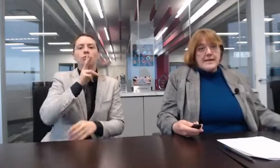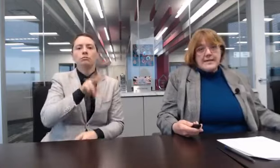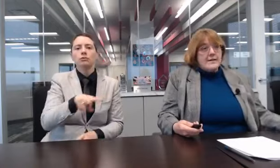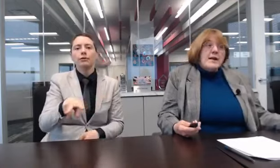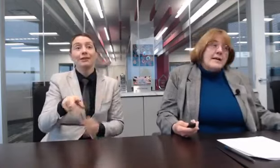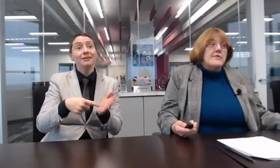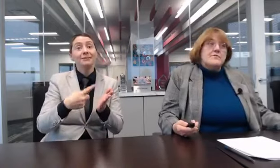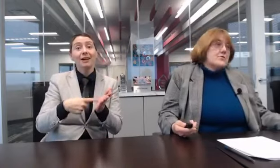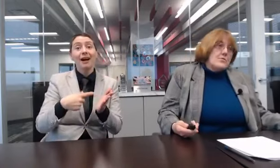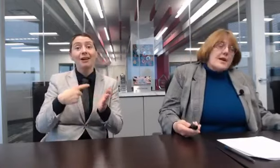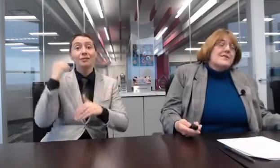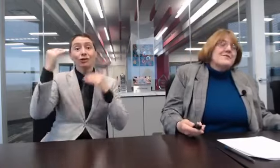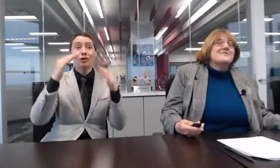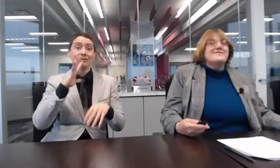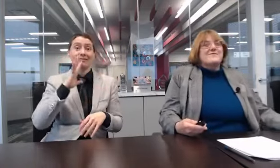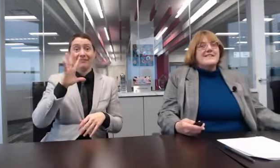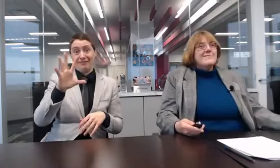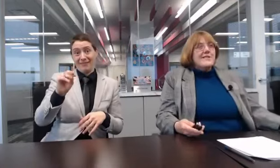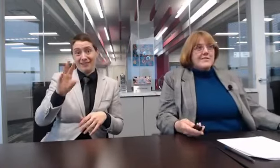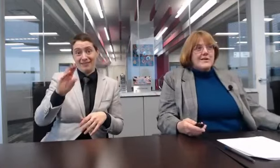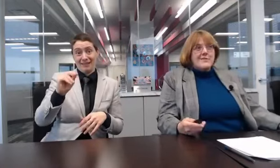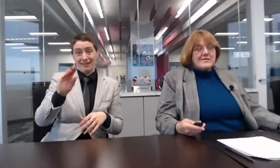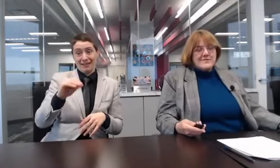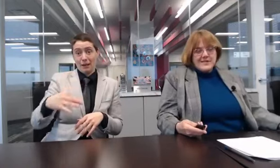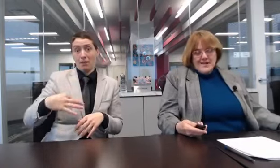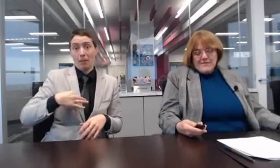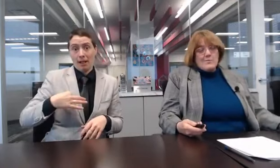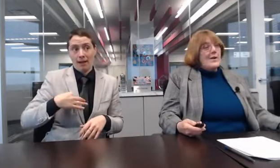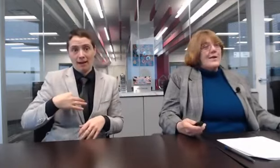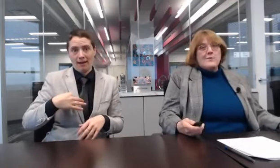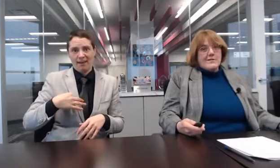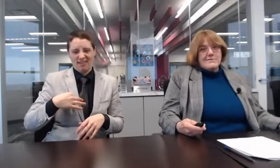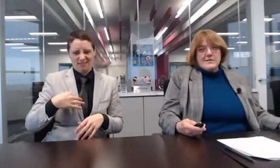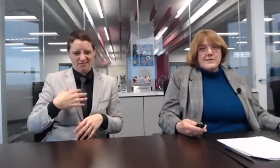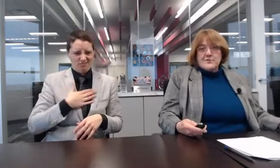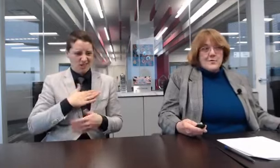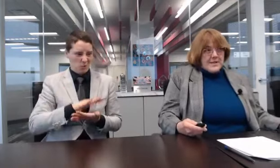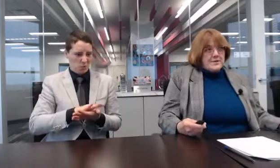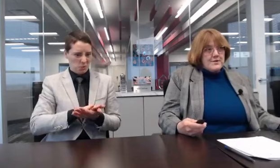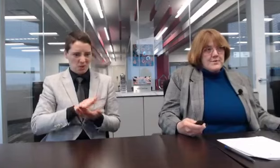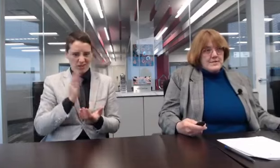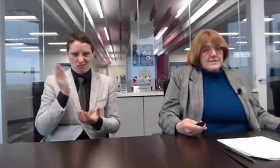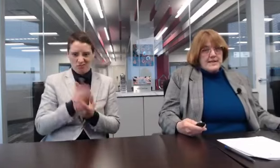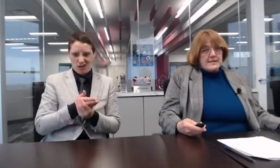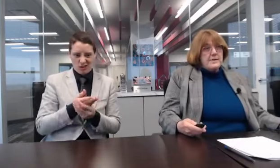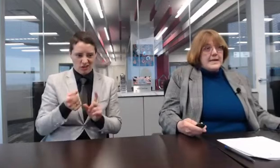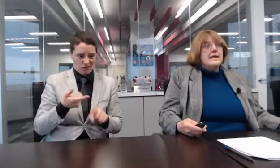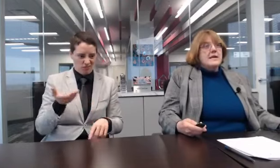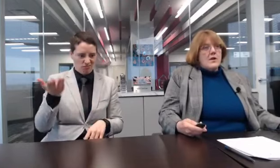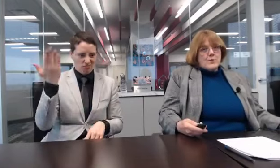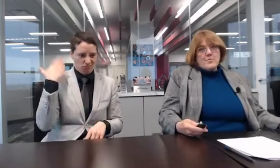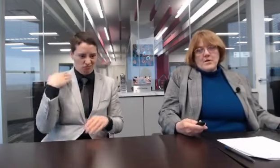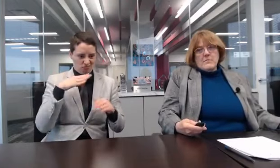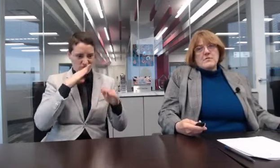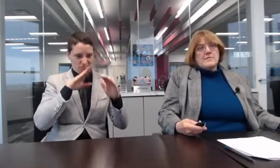and they don't have their school records or they don't have a lot of records from when they were under 22 and so that can be a real problem